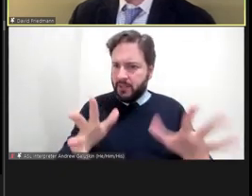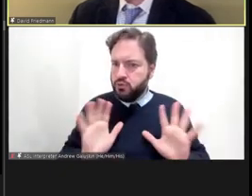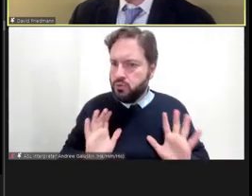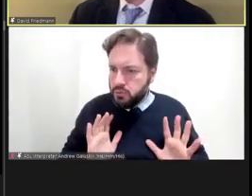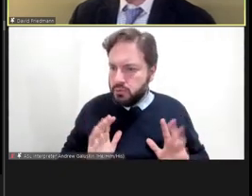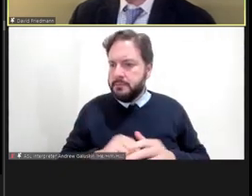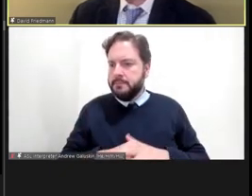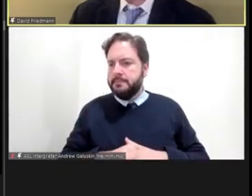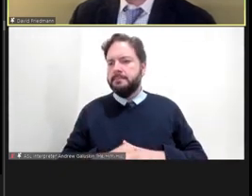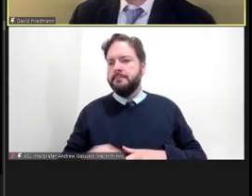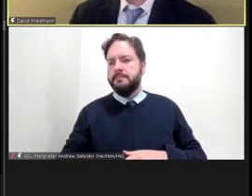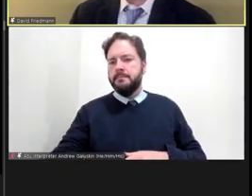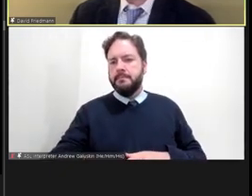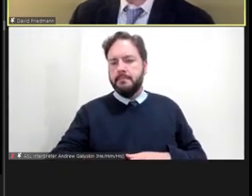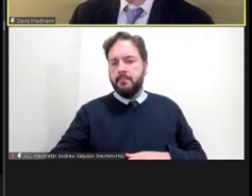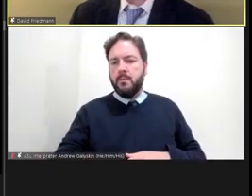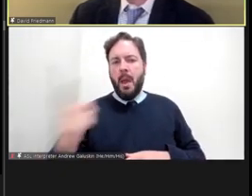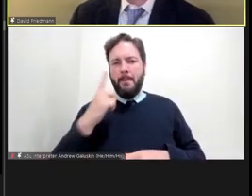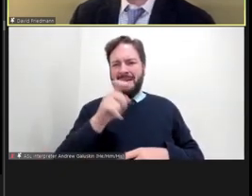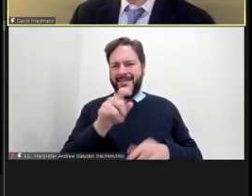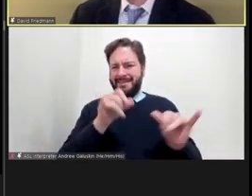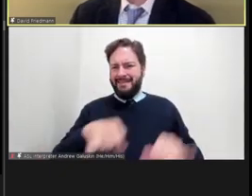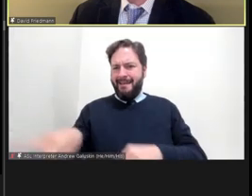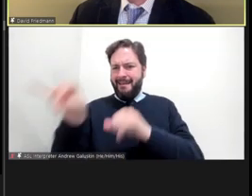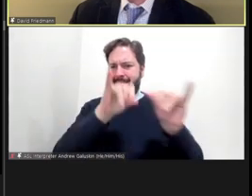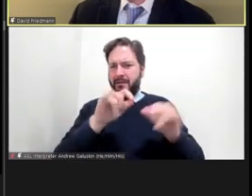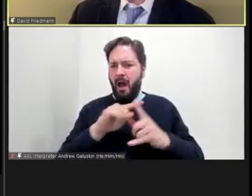Just because this is such a common virus in our society.